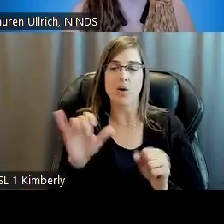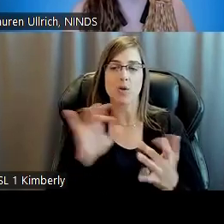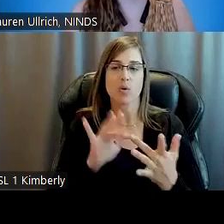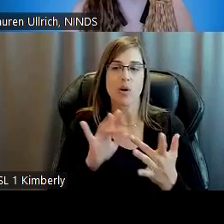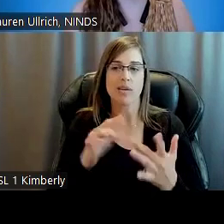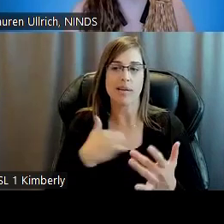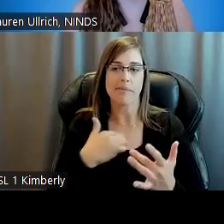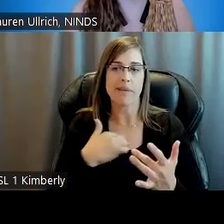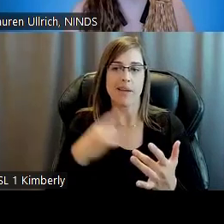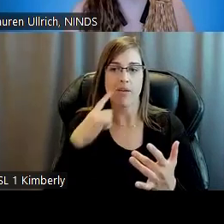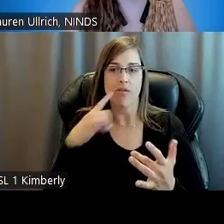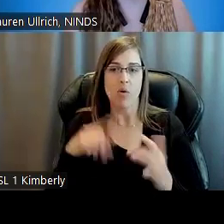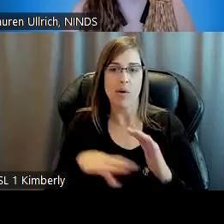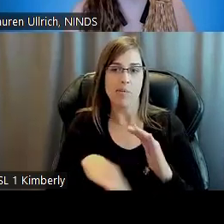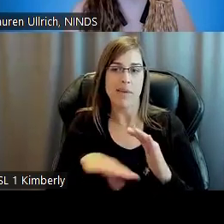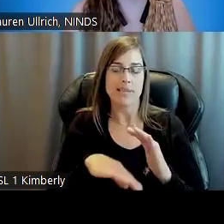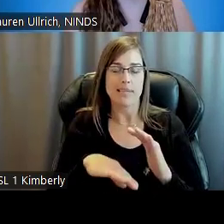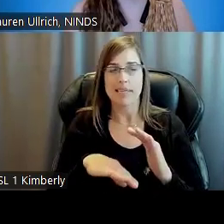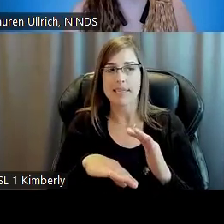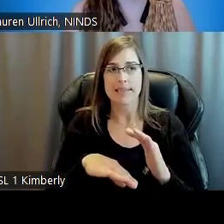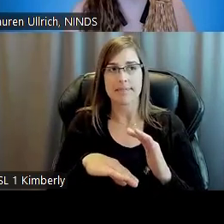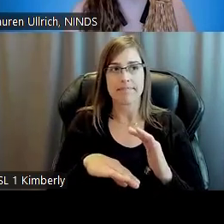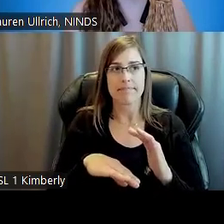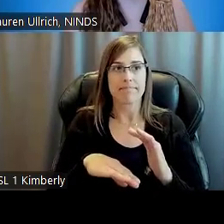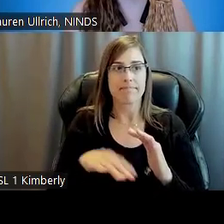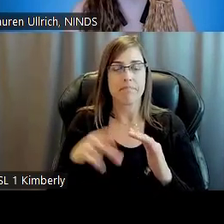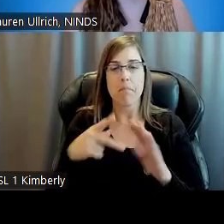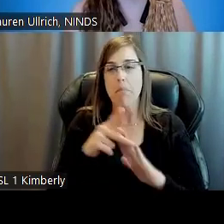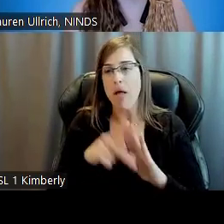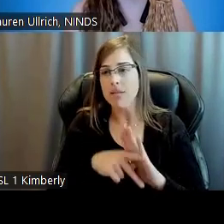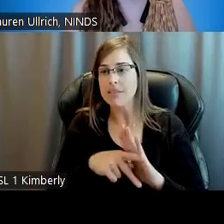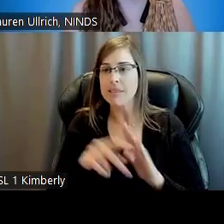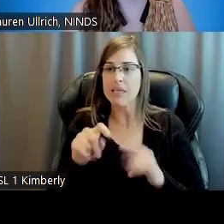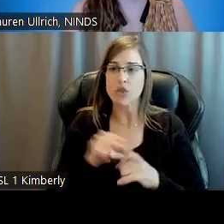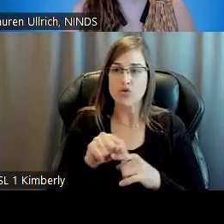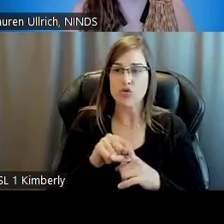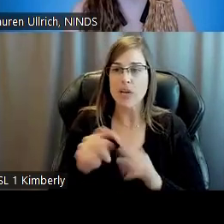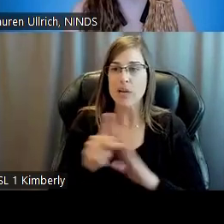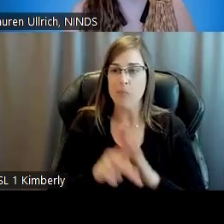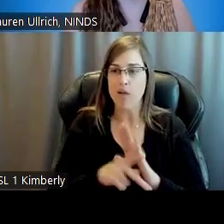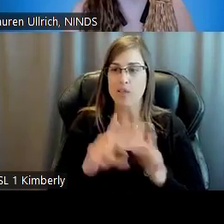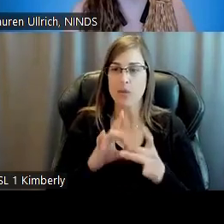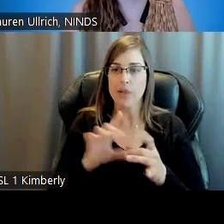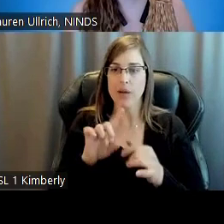for basic training policy-related questions.